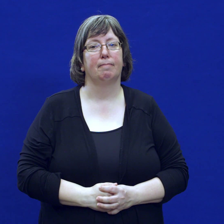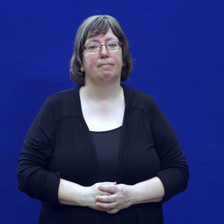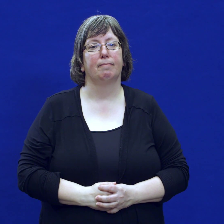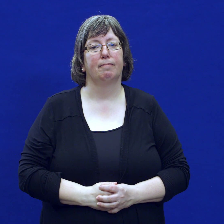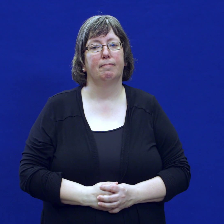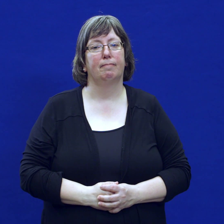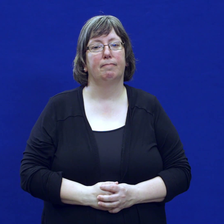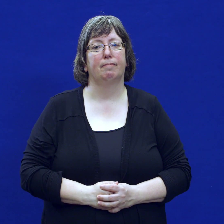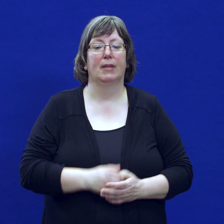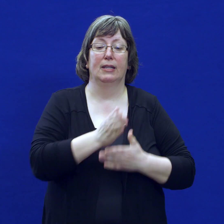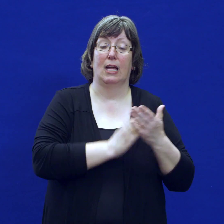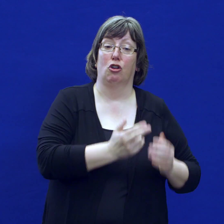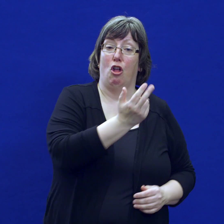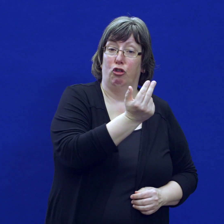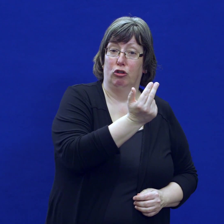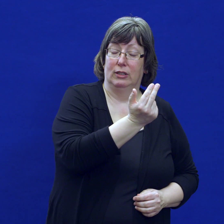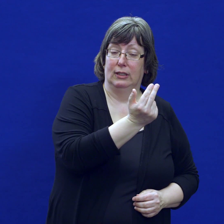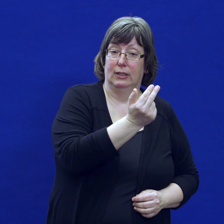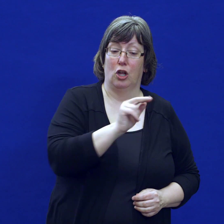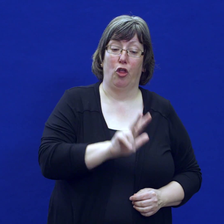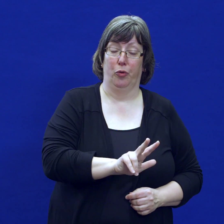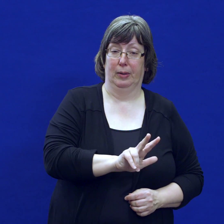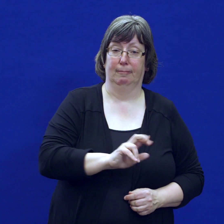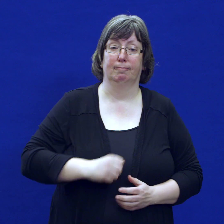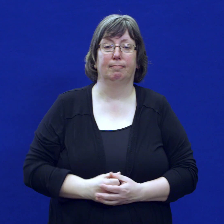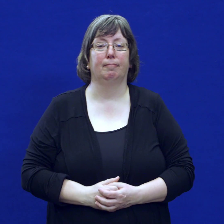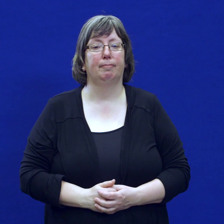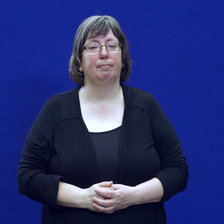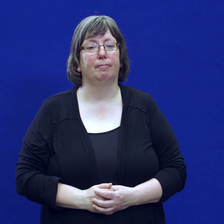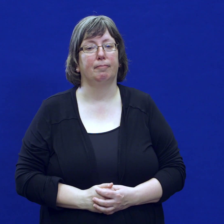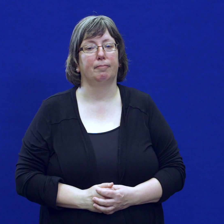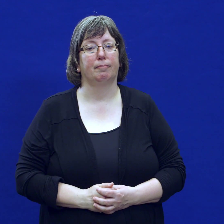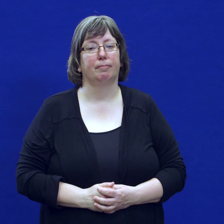section 13 subsection 3